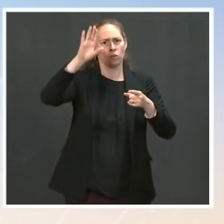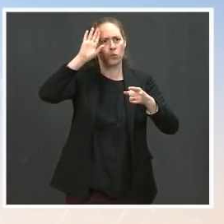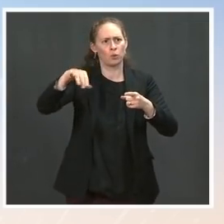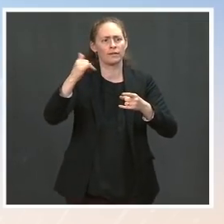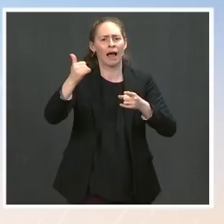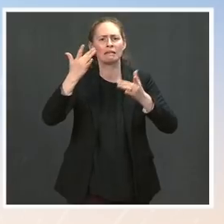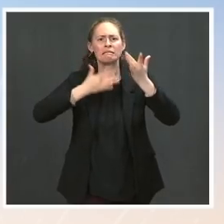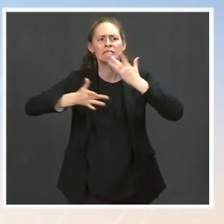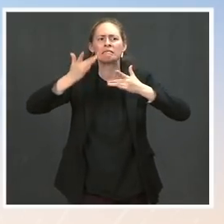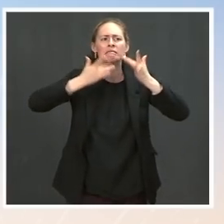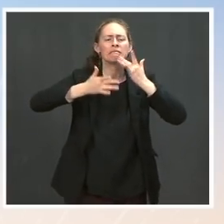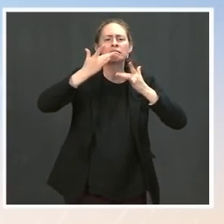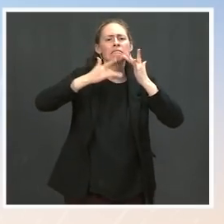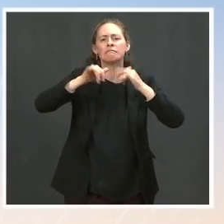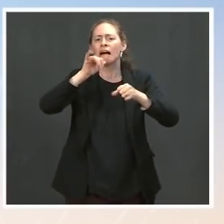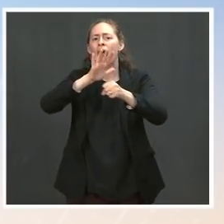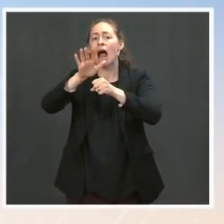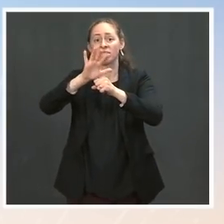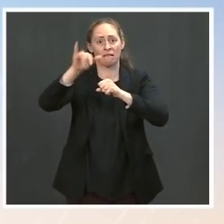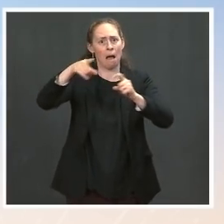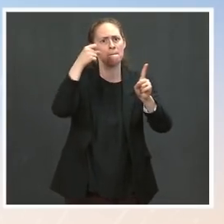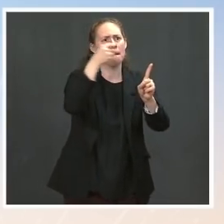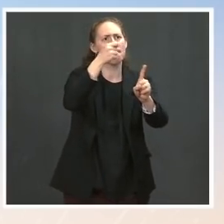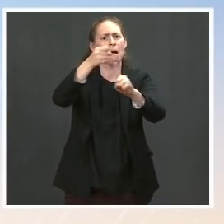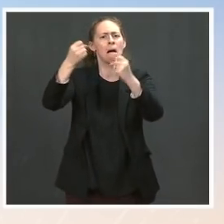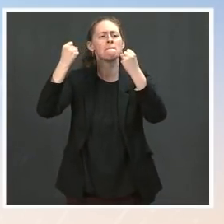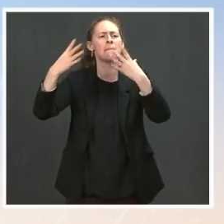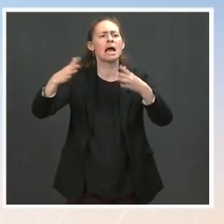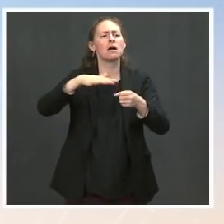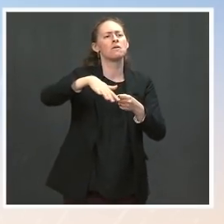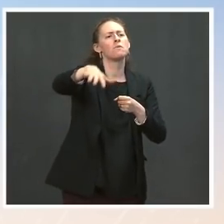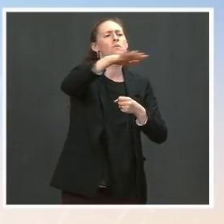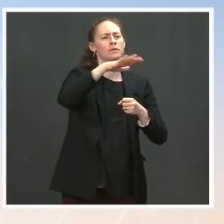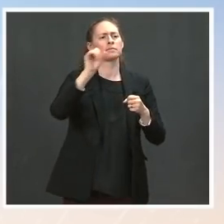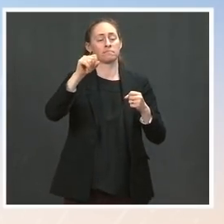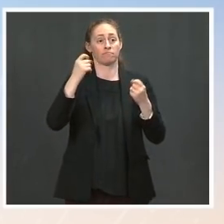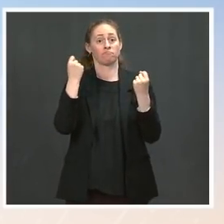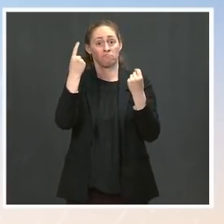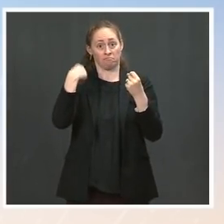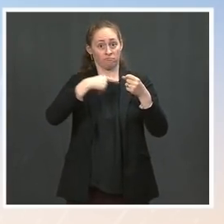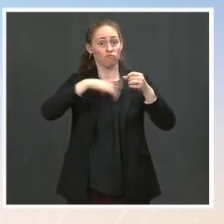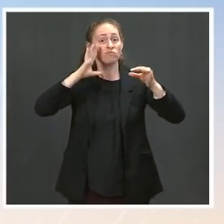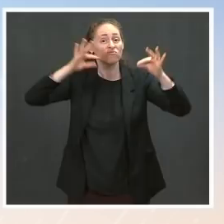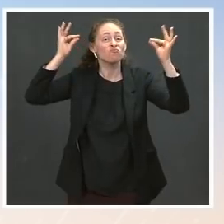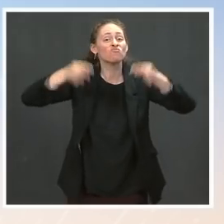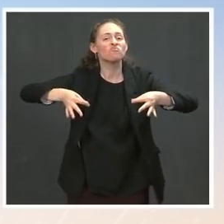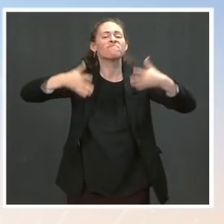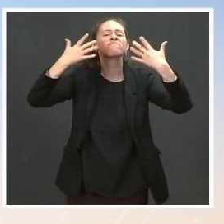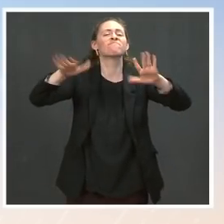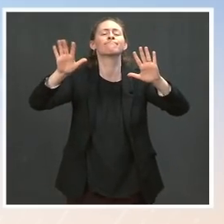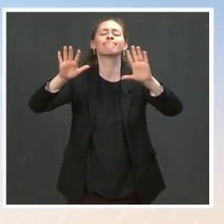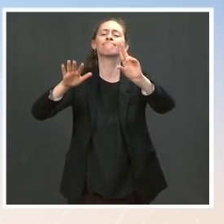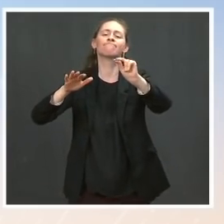So, this isn't a meeting where we expect a decision or an announcement to come out of, but part of our ongoing engagement and discussion